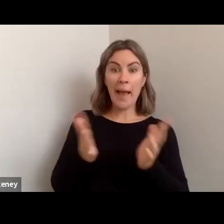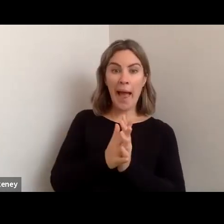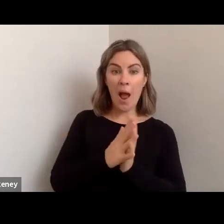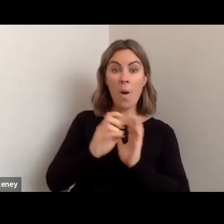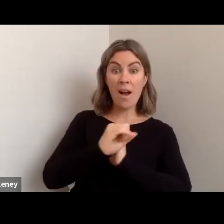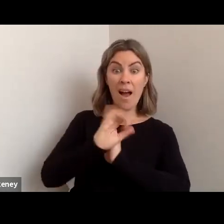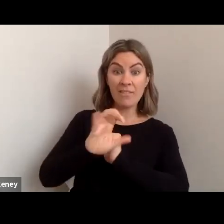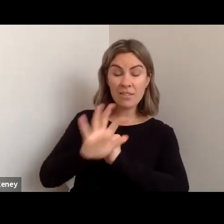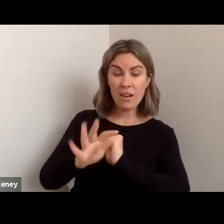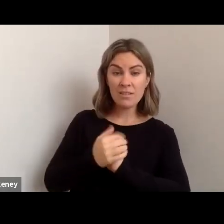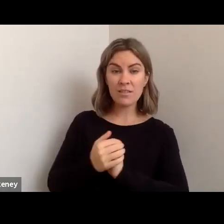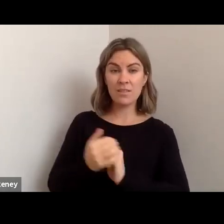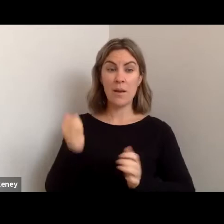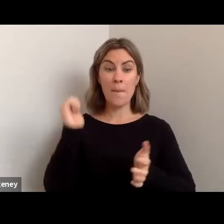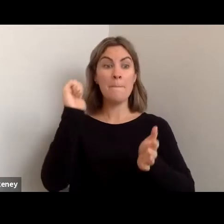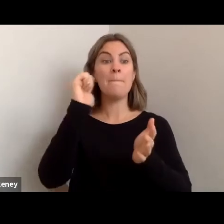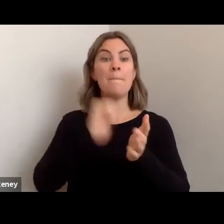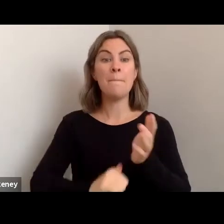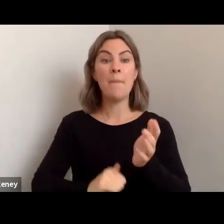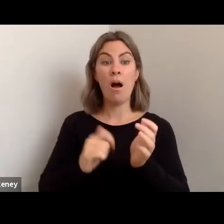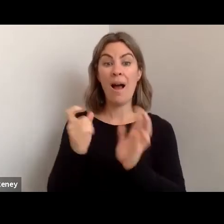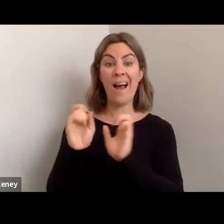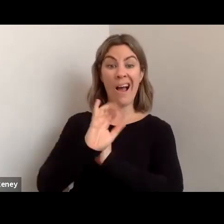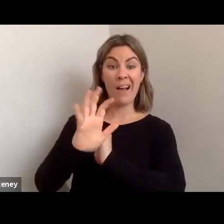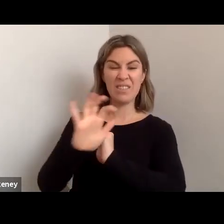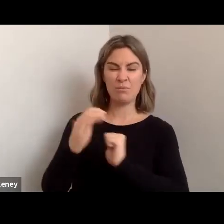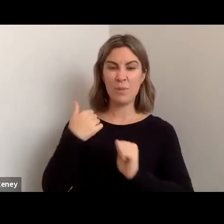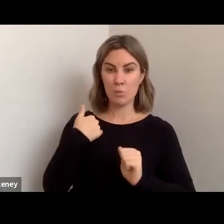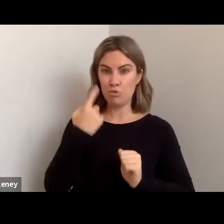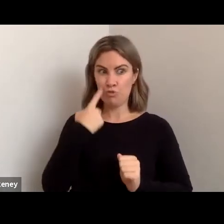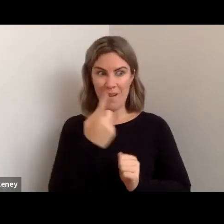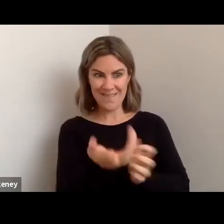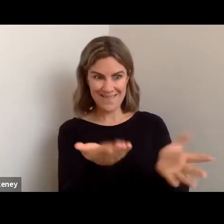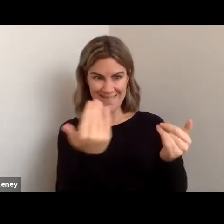content is boring and, therefore, not as good as the earned attention.